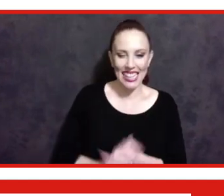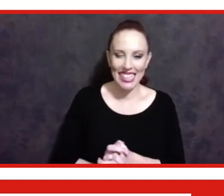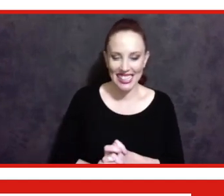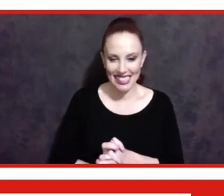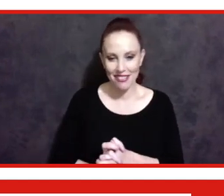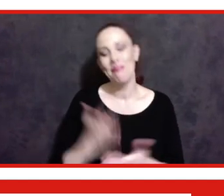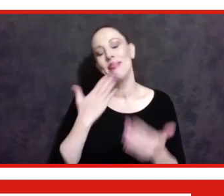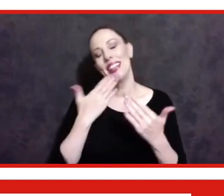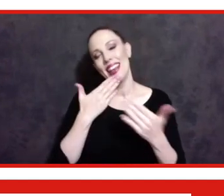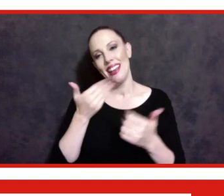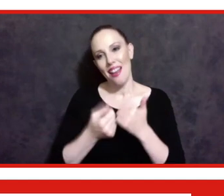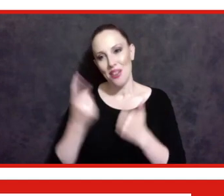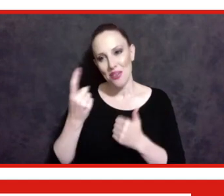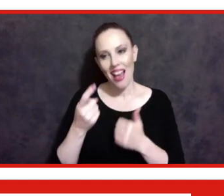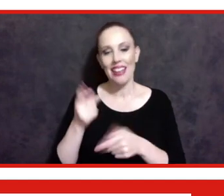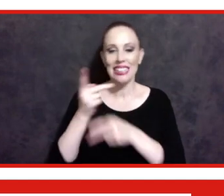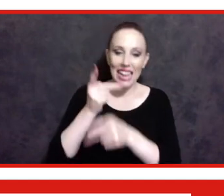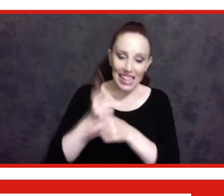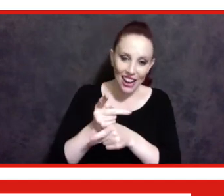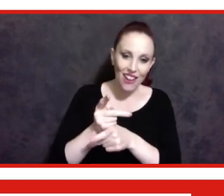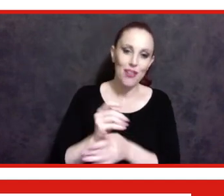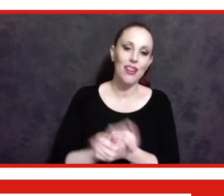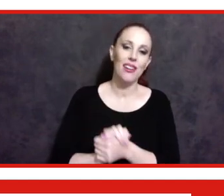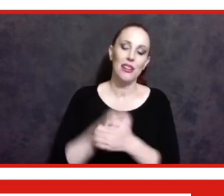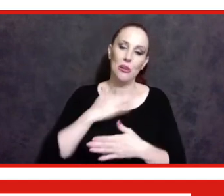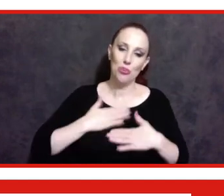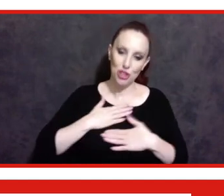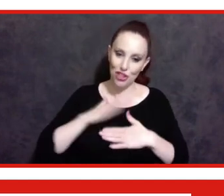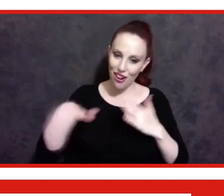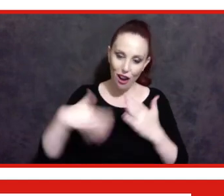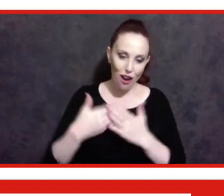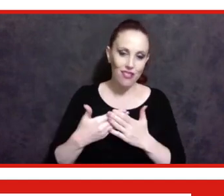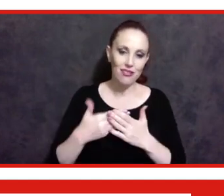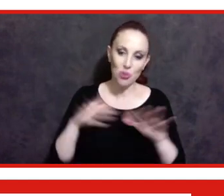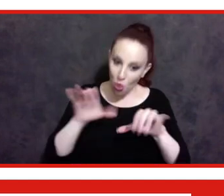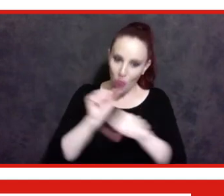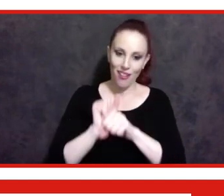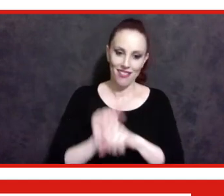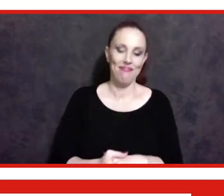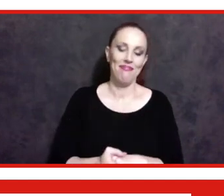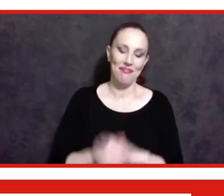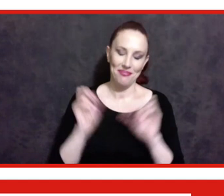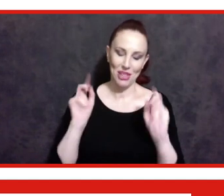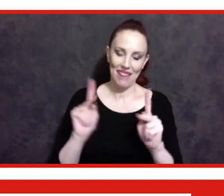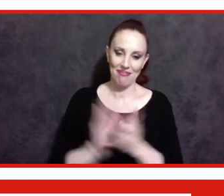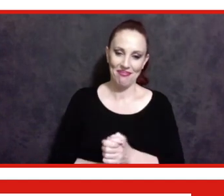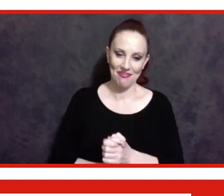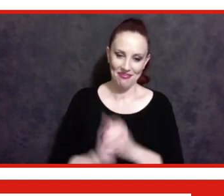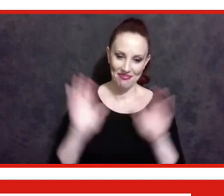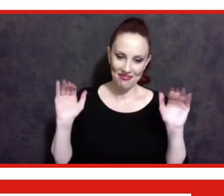Thank you. Thanks, everybody. Take care of yourselves, appreciate everybody and do the work